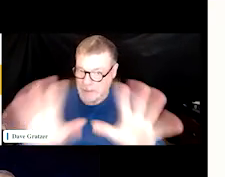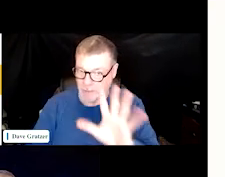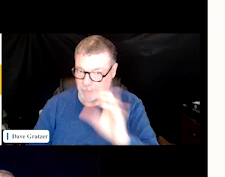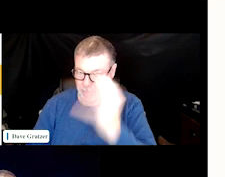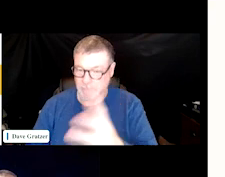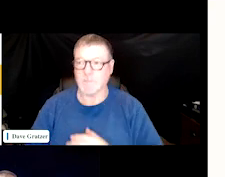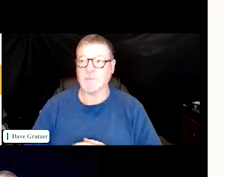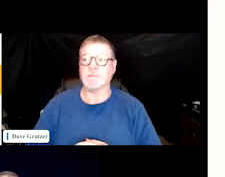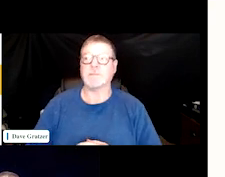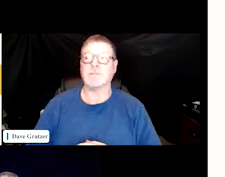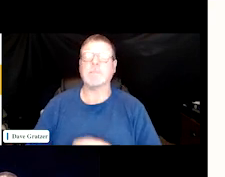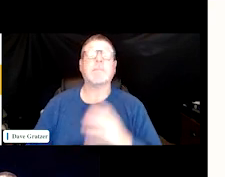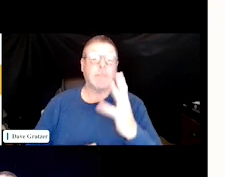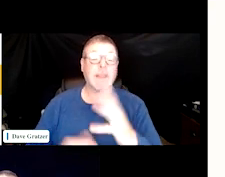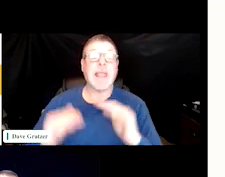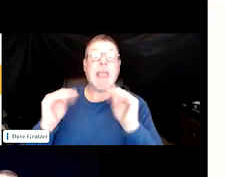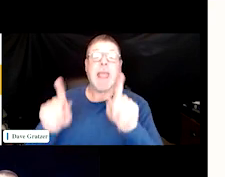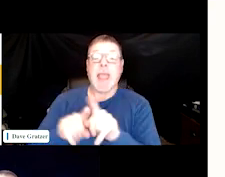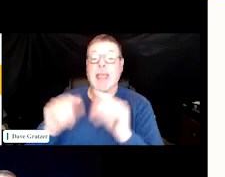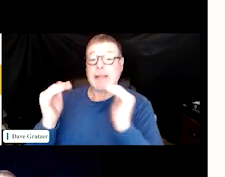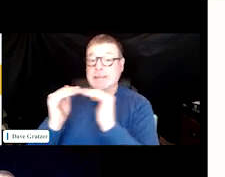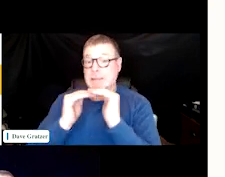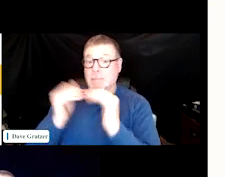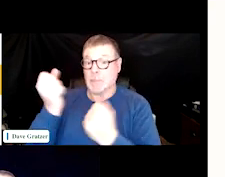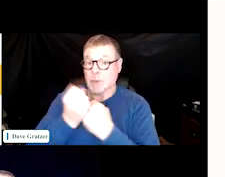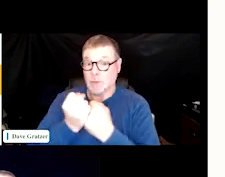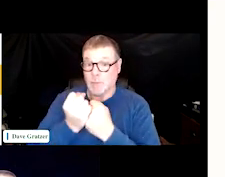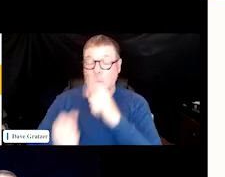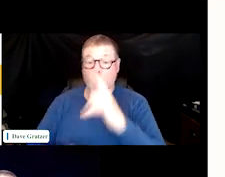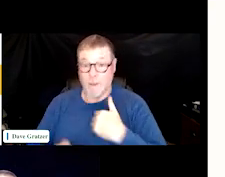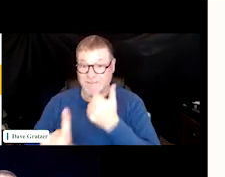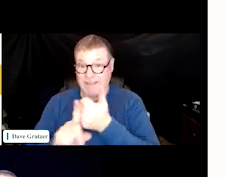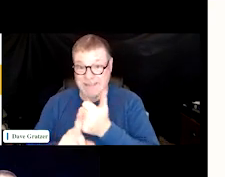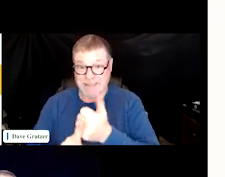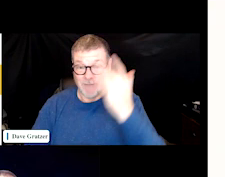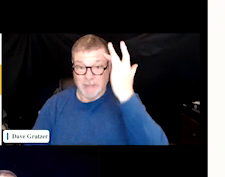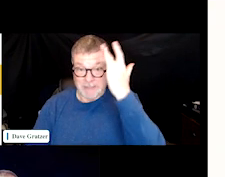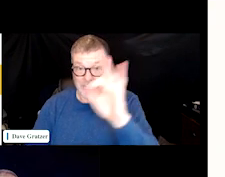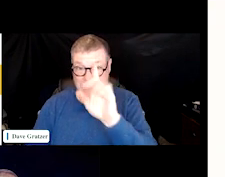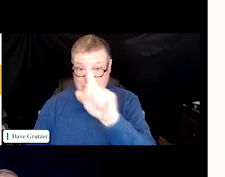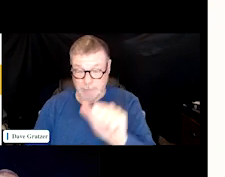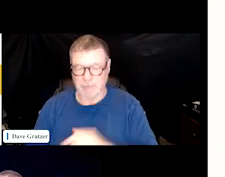And then as a peer support specialist that has an intellectual disability, why do you think it's important to include